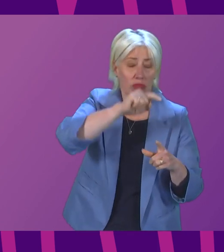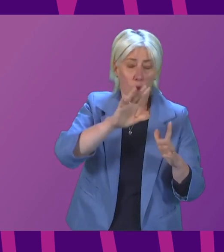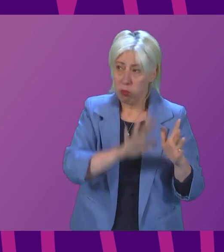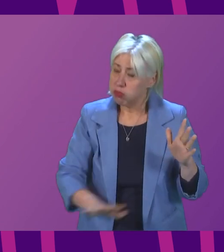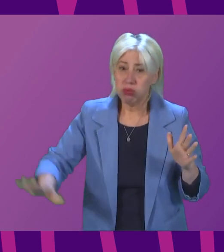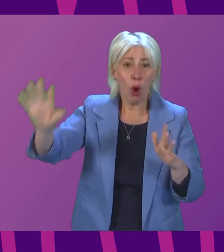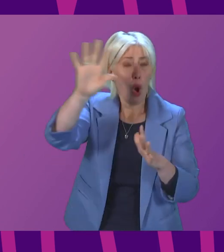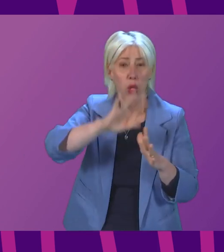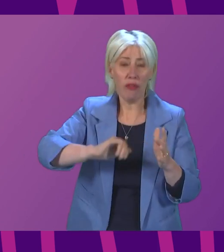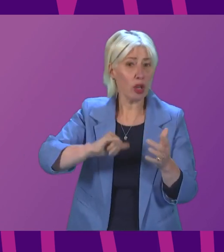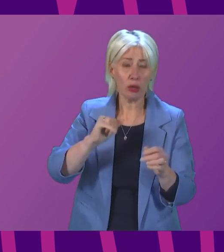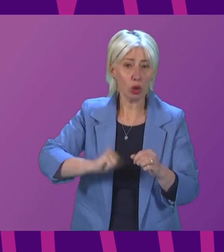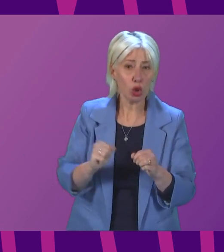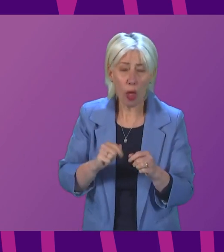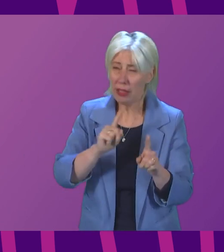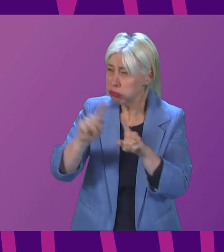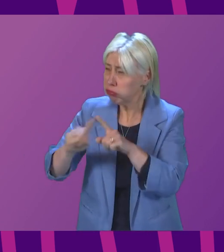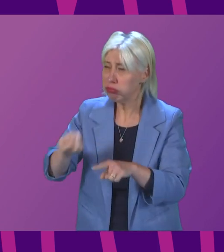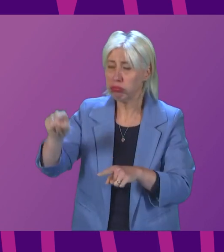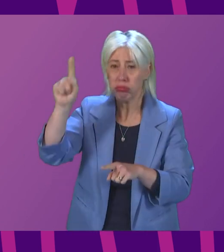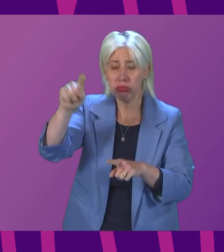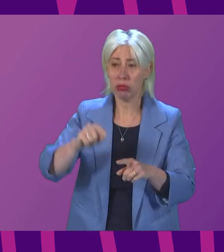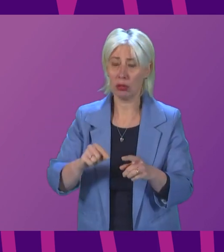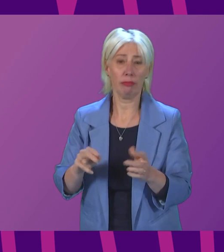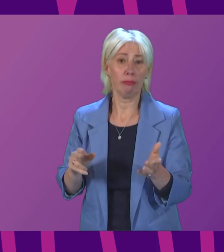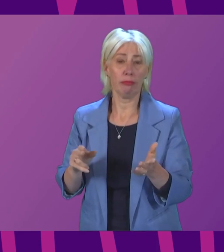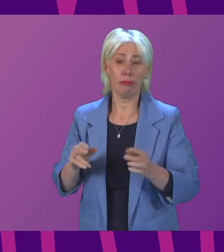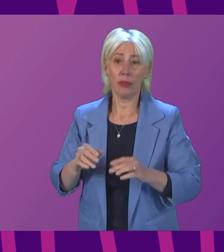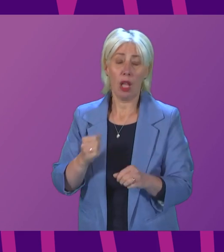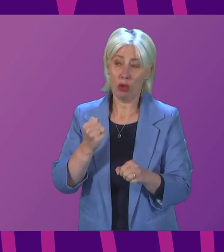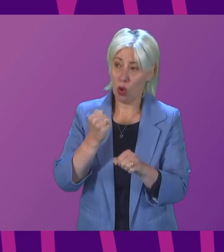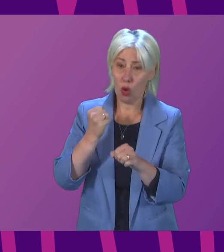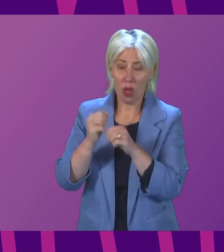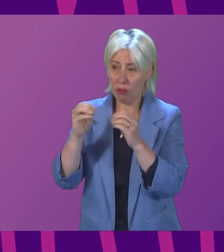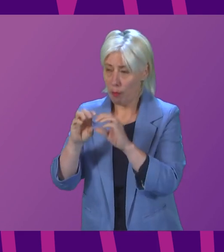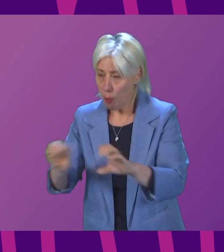Caldercruix, Conon Bridge, Shawfair, Eskbank, Newtongrange, Gorebridge, Stow, Galashiels,